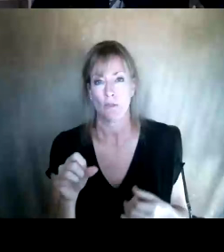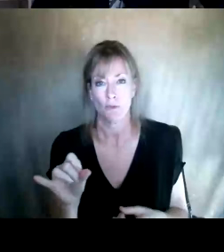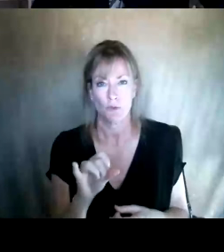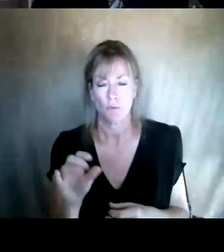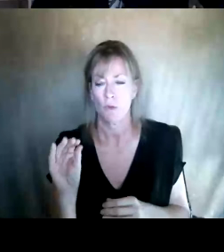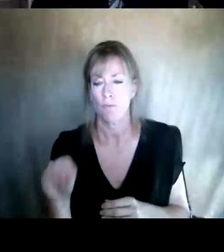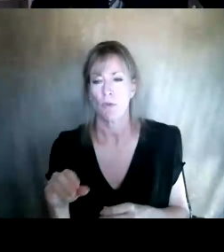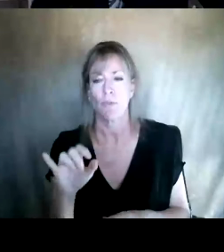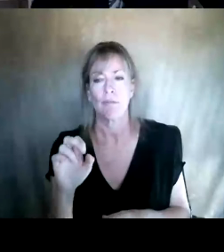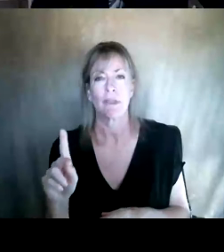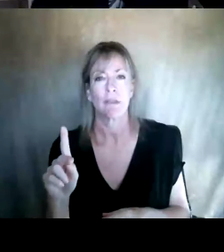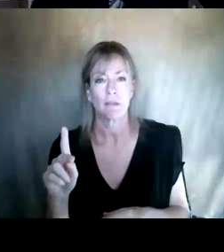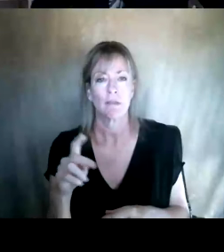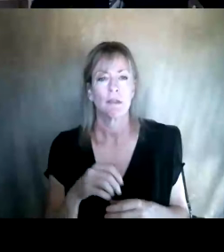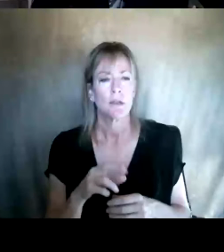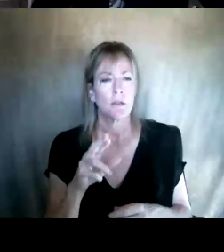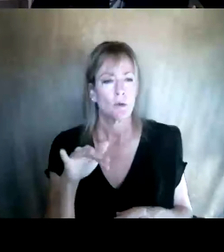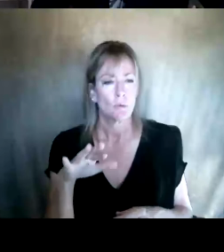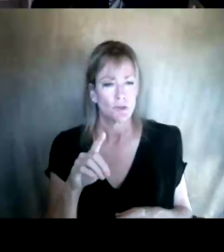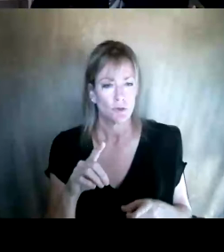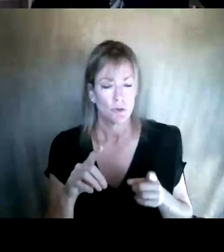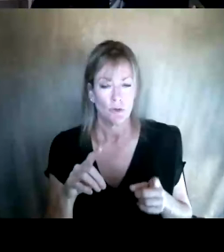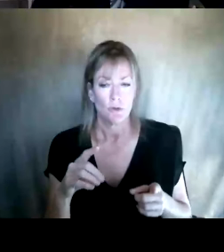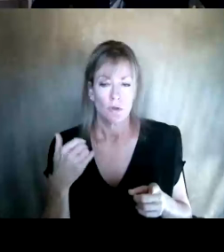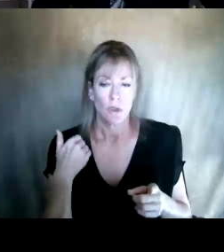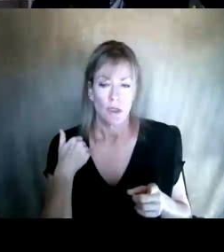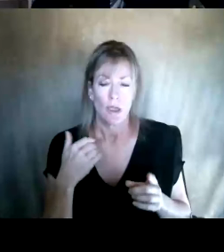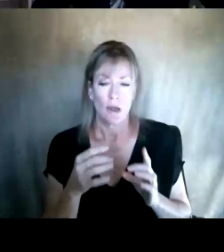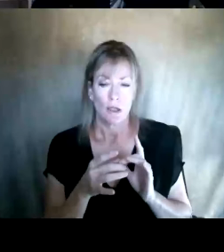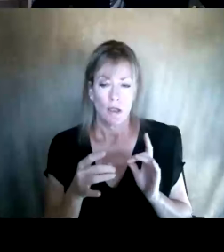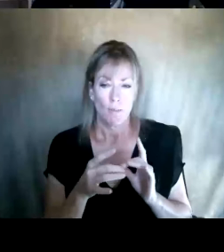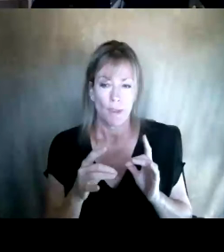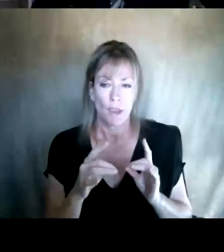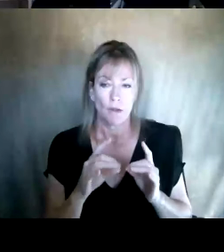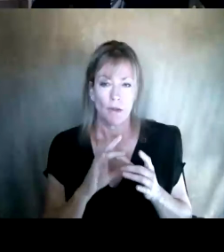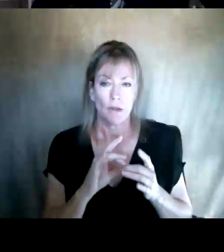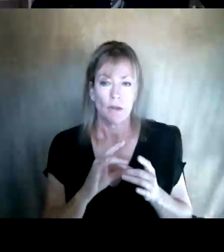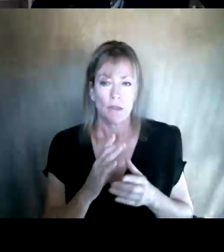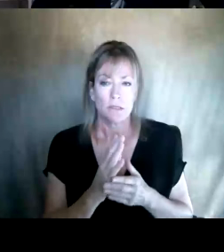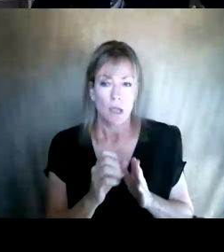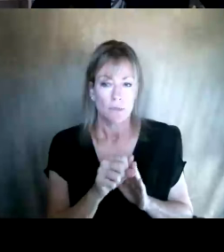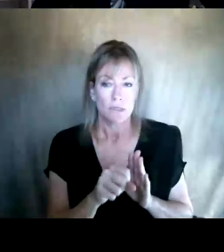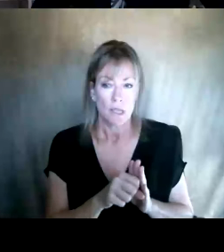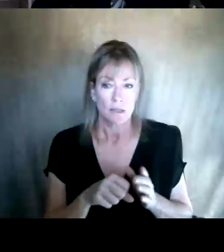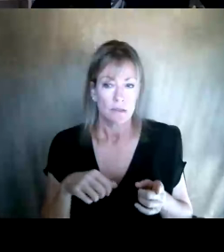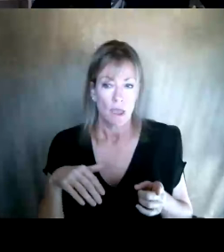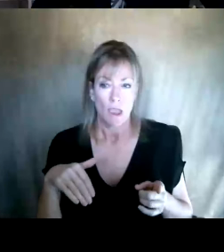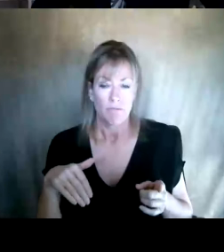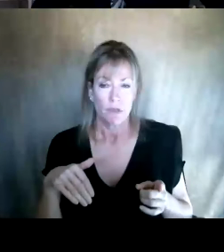RICHARD, YOU HAD A COMMENT ABOUT SOME OF THE STATES THAT HAVE NOT